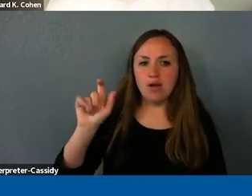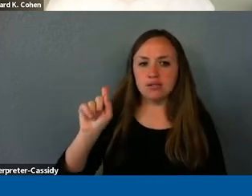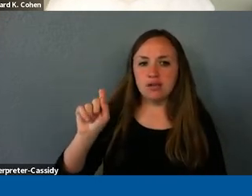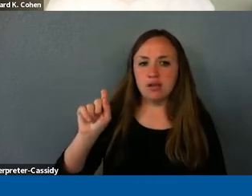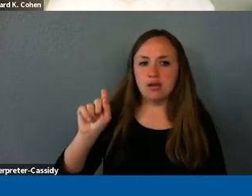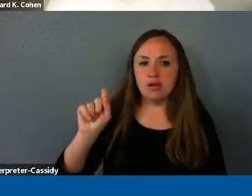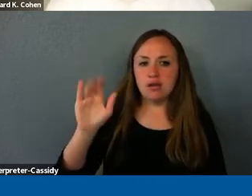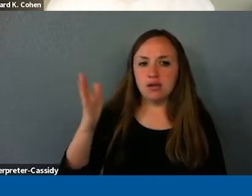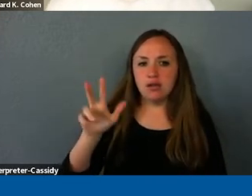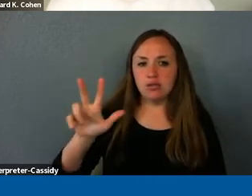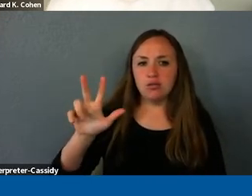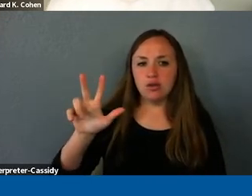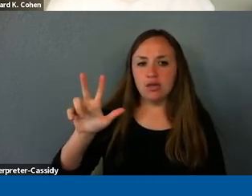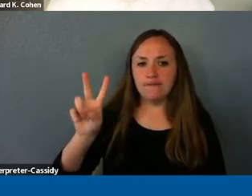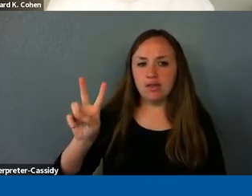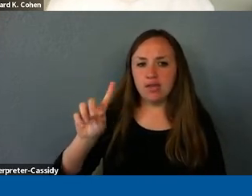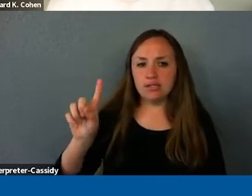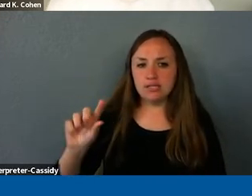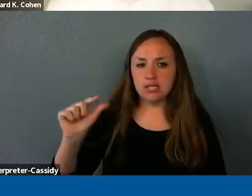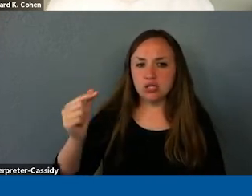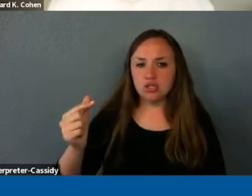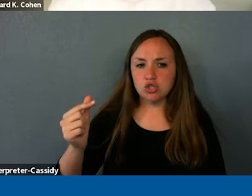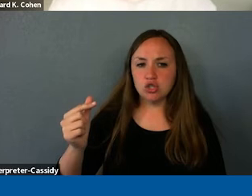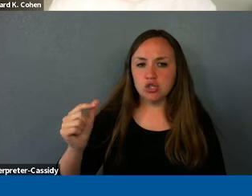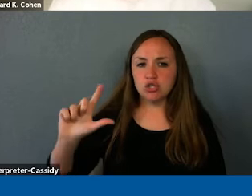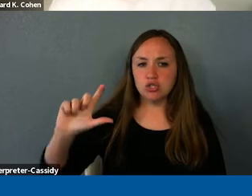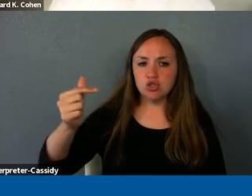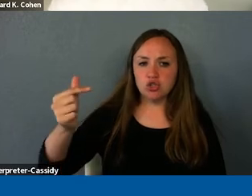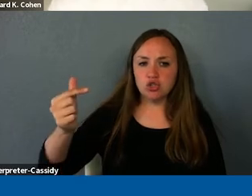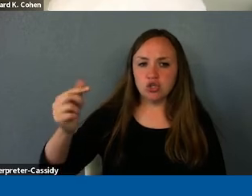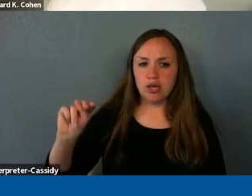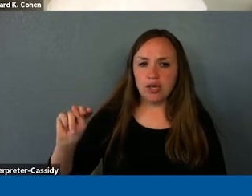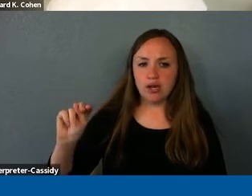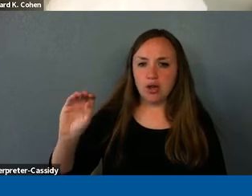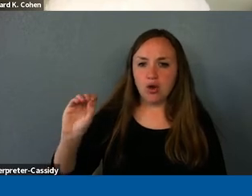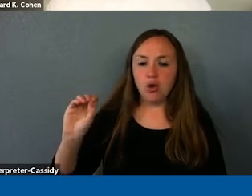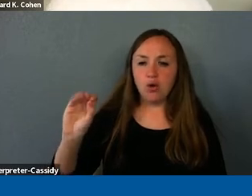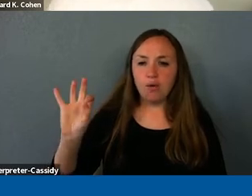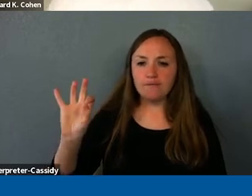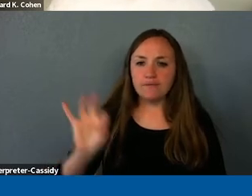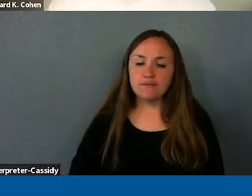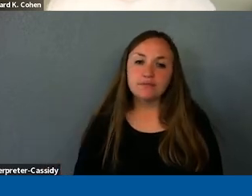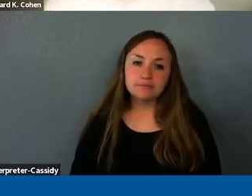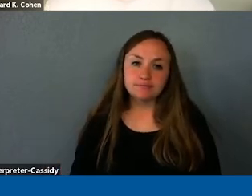v as in Victor, z as in zebra, and G as in George; capital G as in George; n as in Nancy, zero.